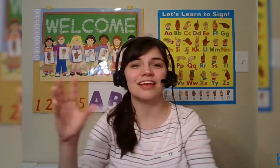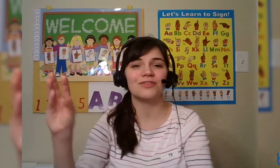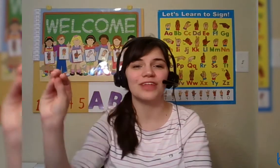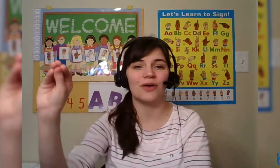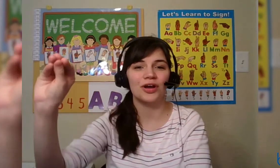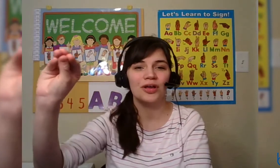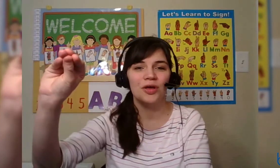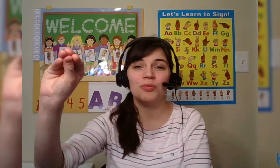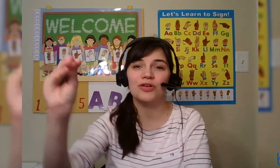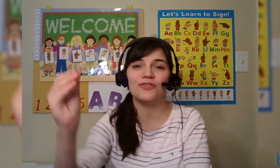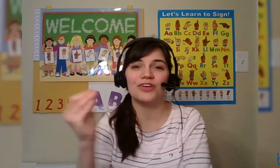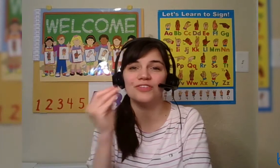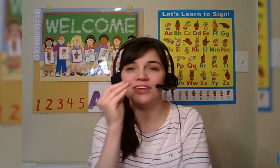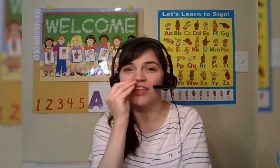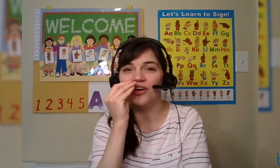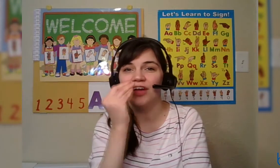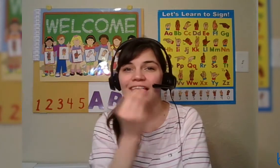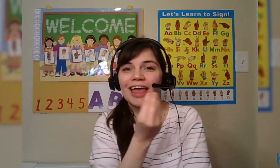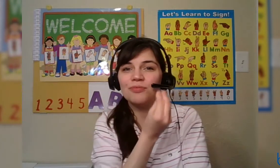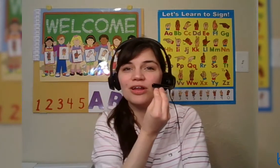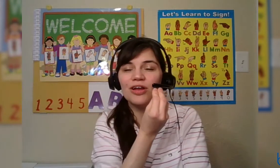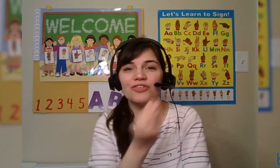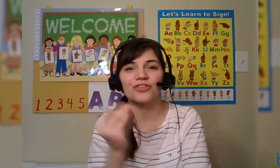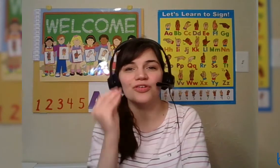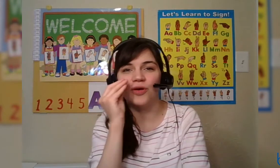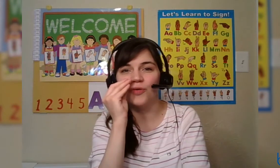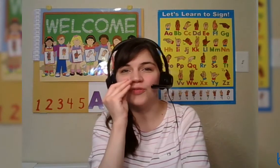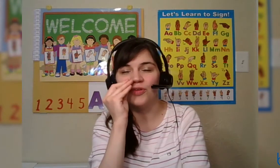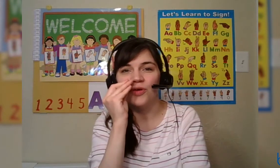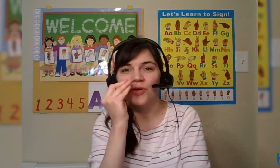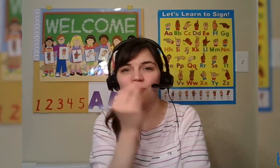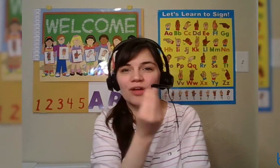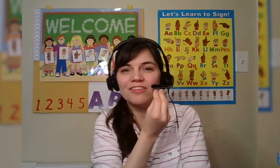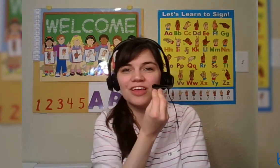sign flower, put your fingers together and put it under your nose, once and